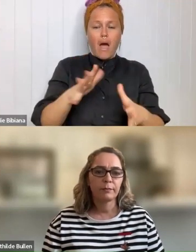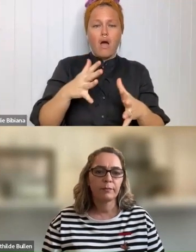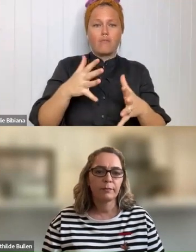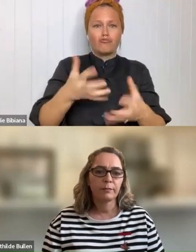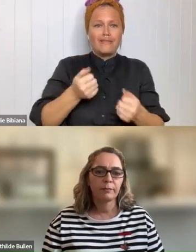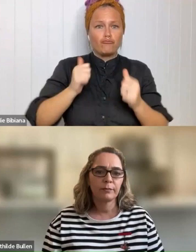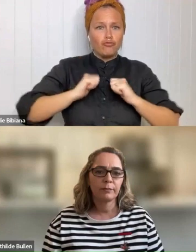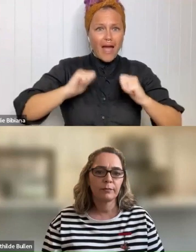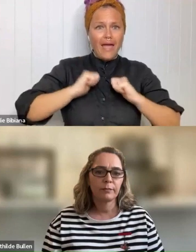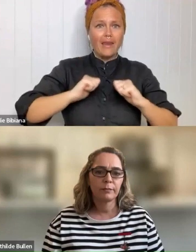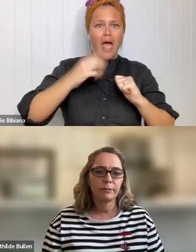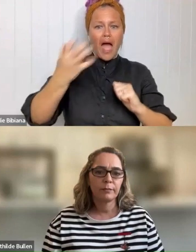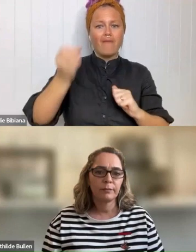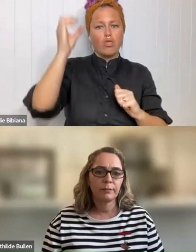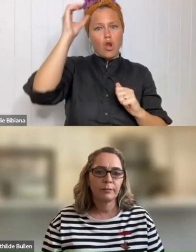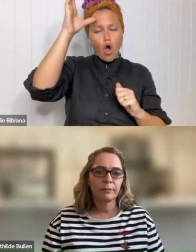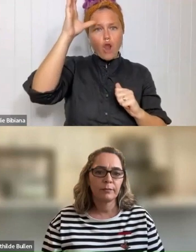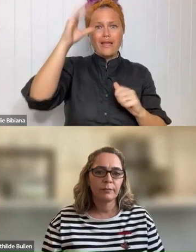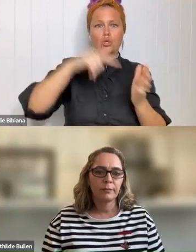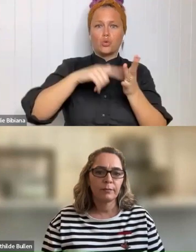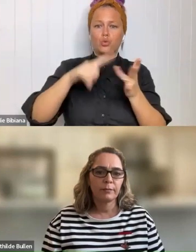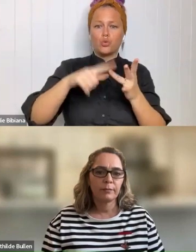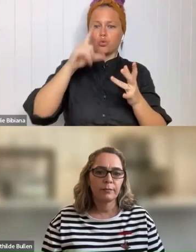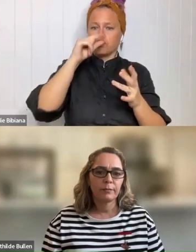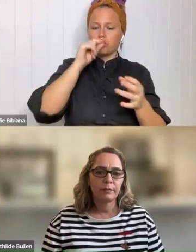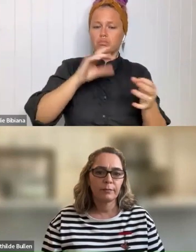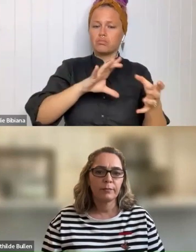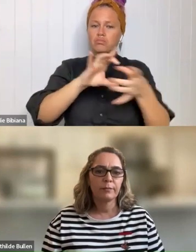knowledge to be able to be on board with the vision of First